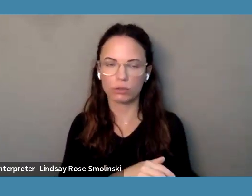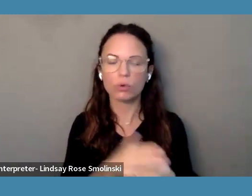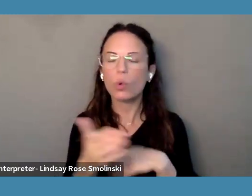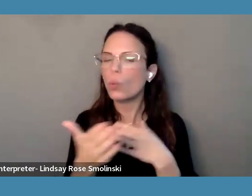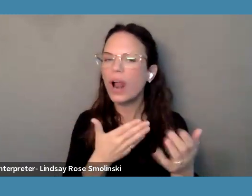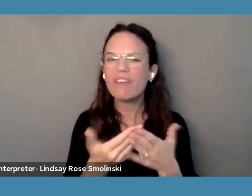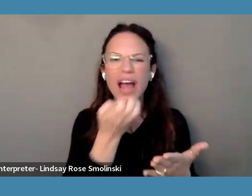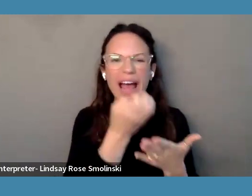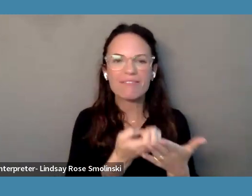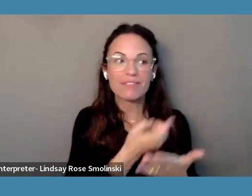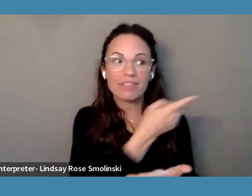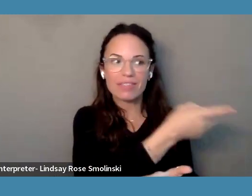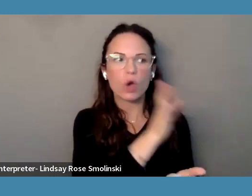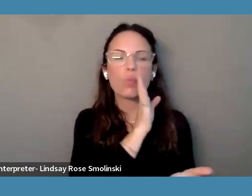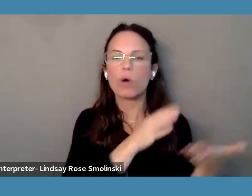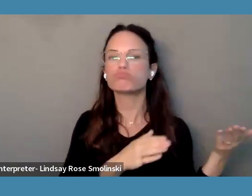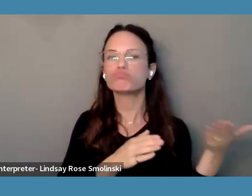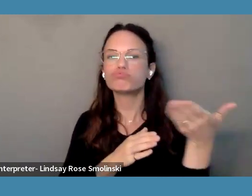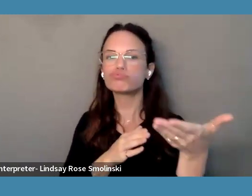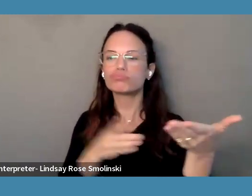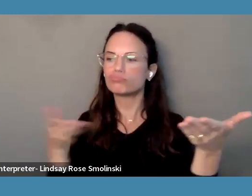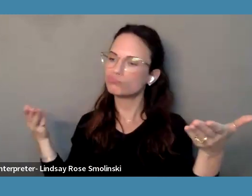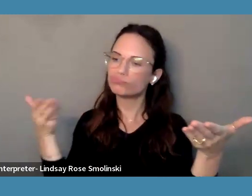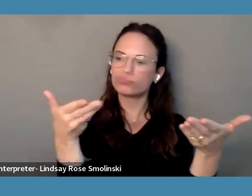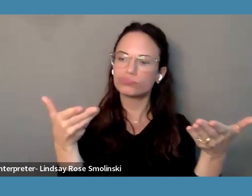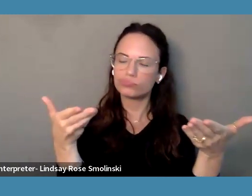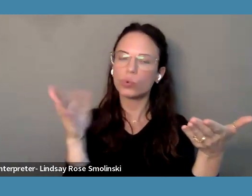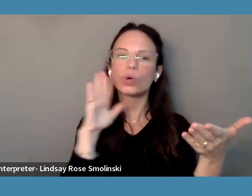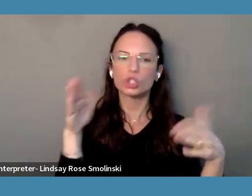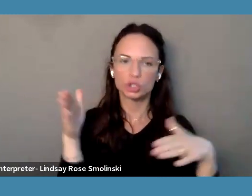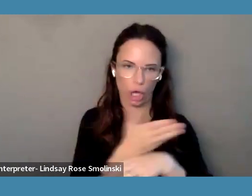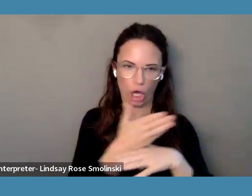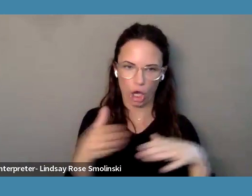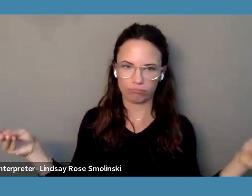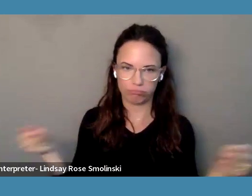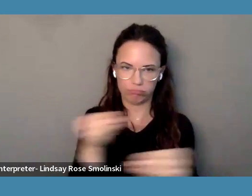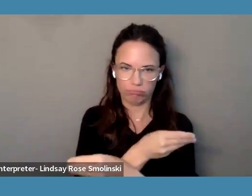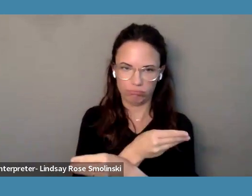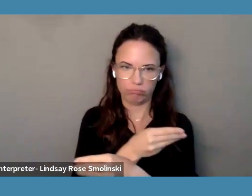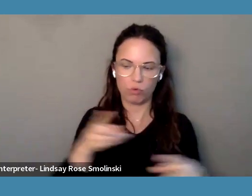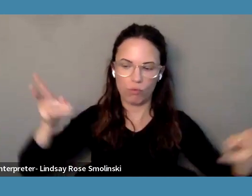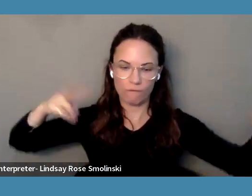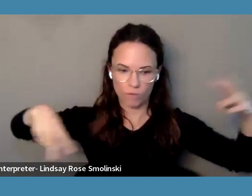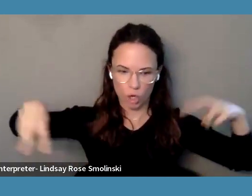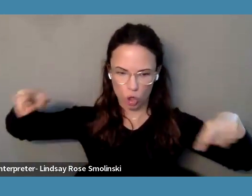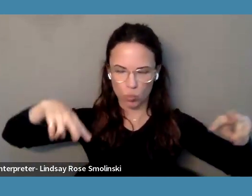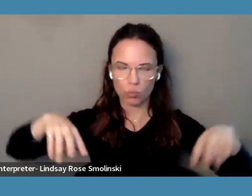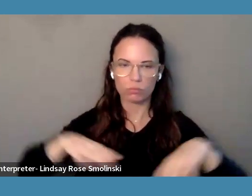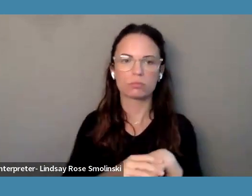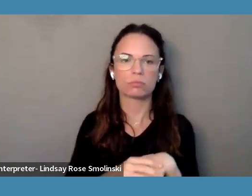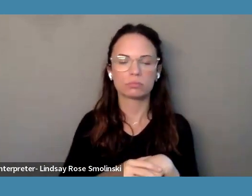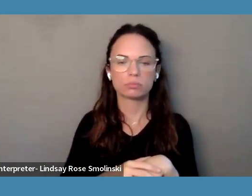that they're going to bring at the fair hearing. And that allows you also the same opportunity to prepare